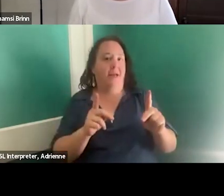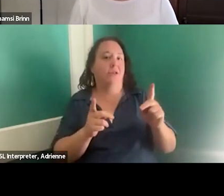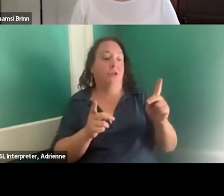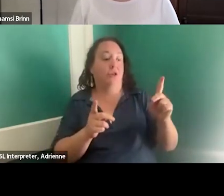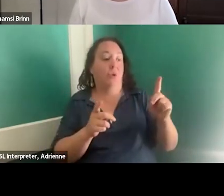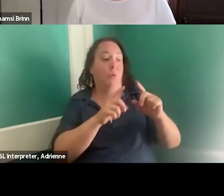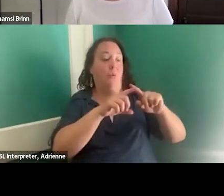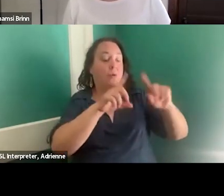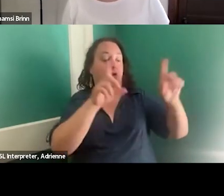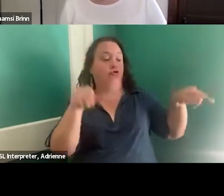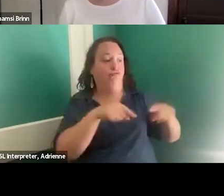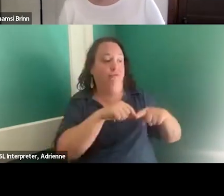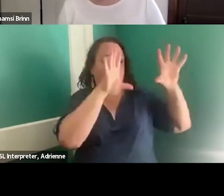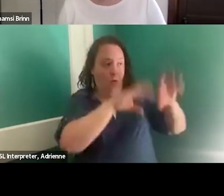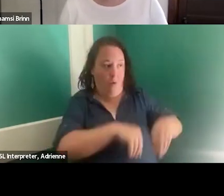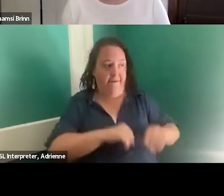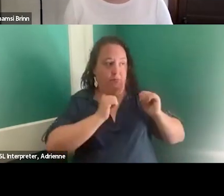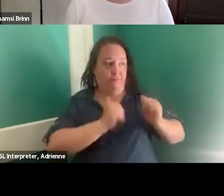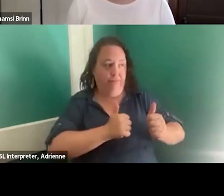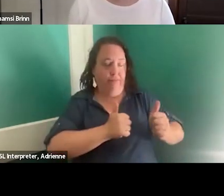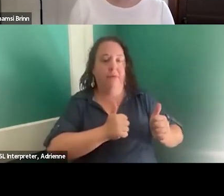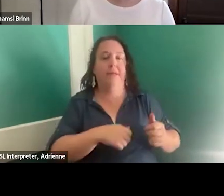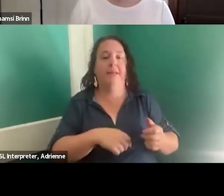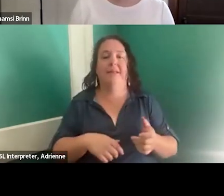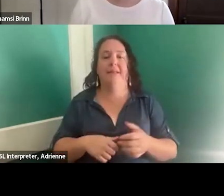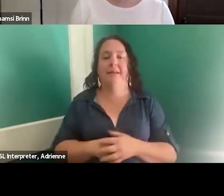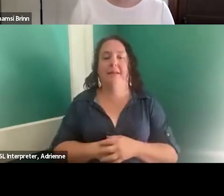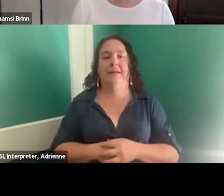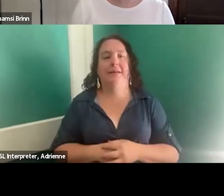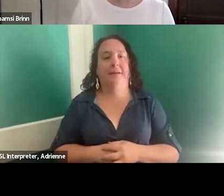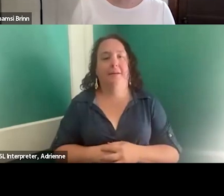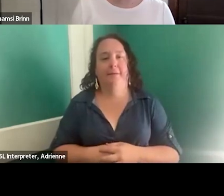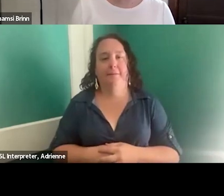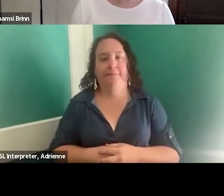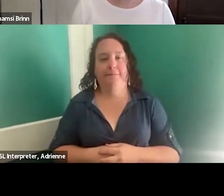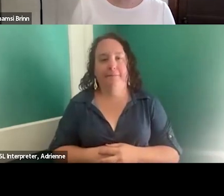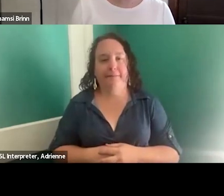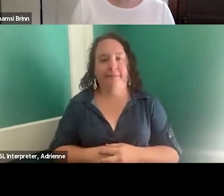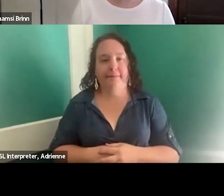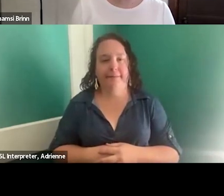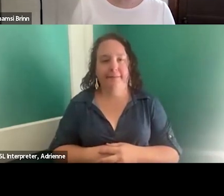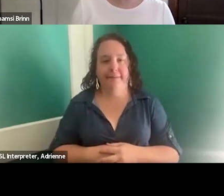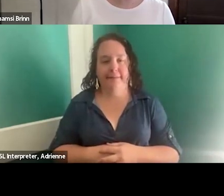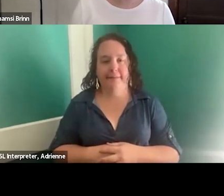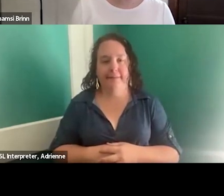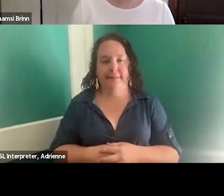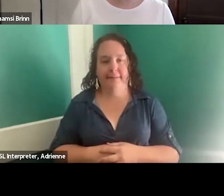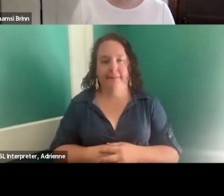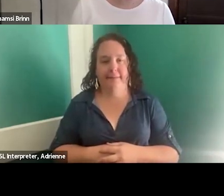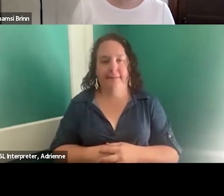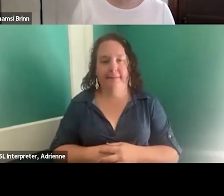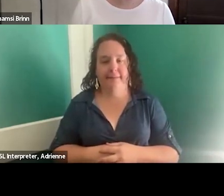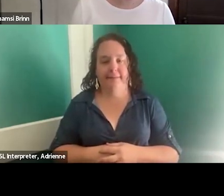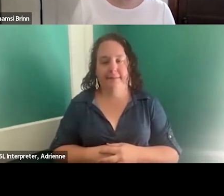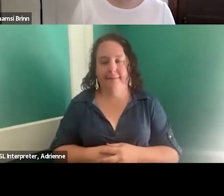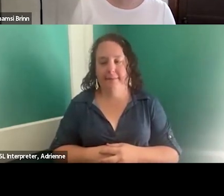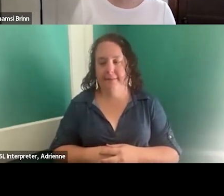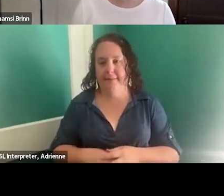So now, I have to share, but-- Right.